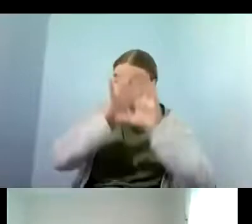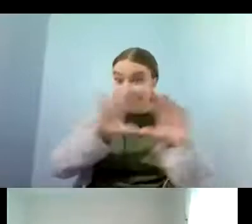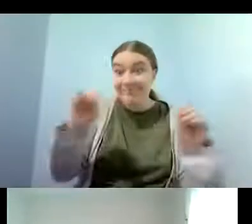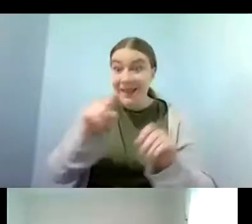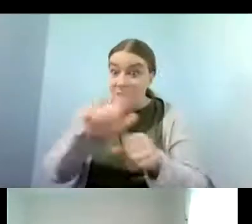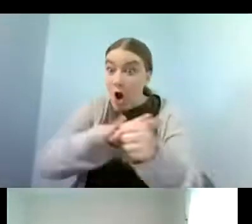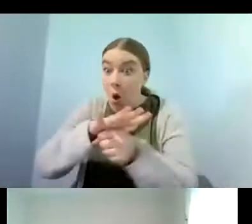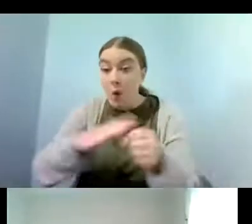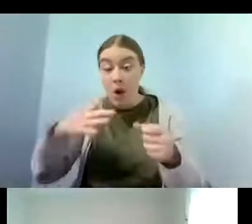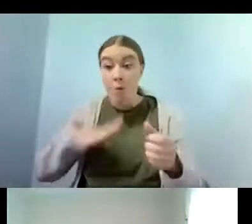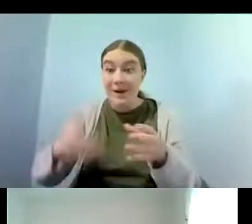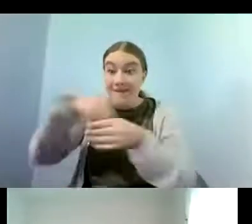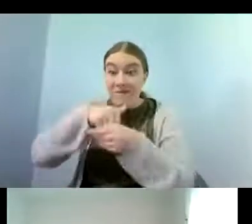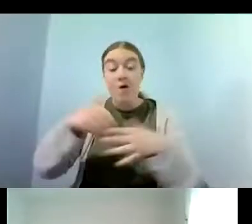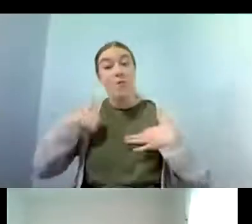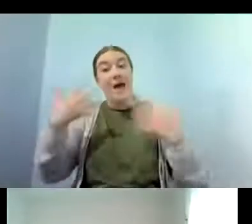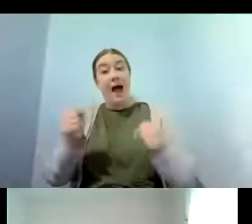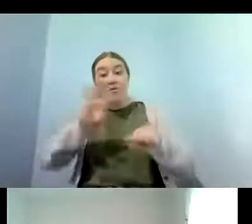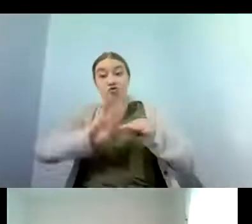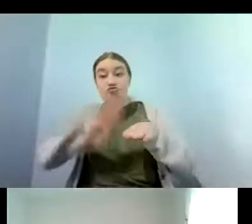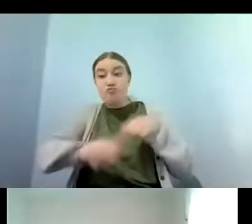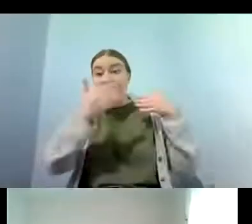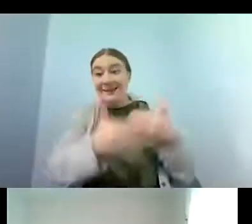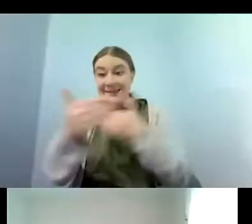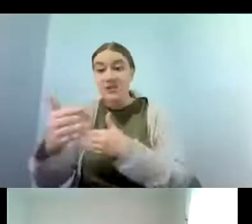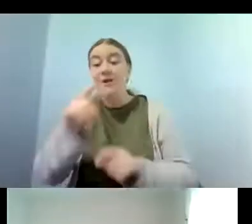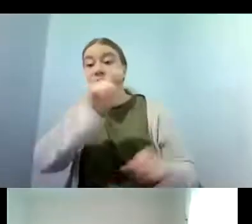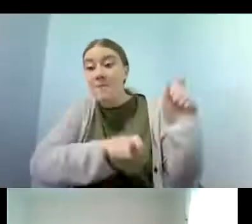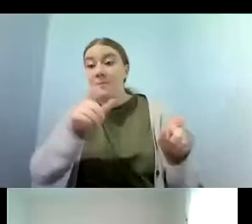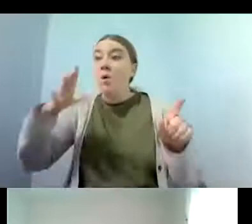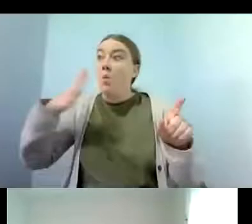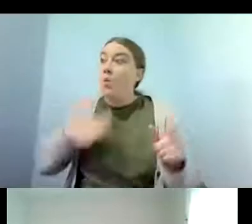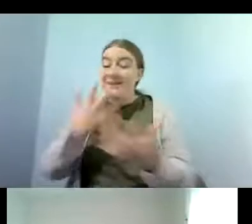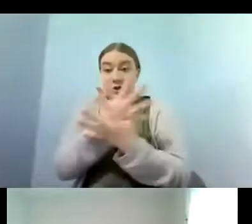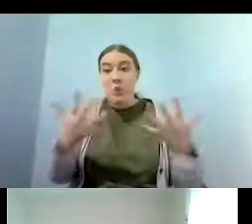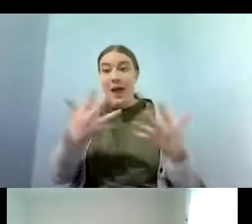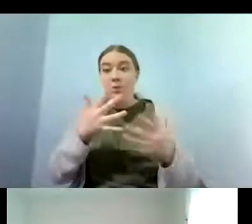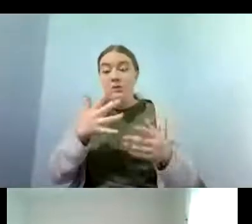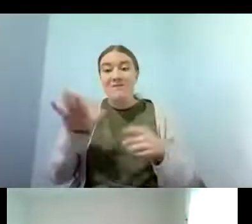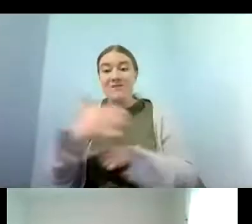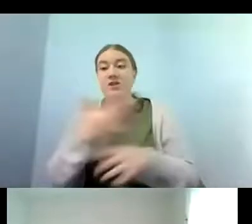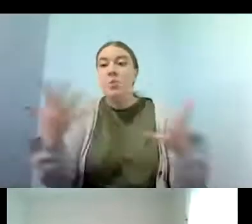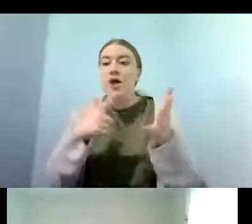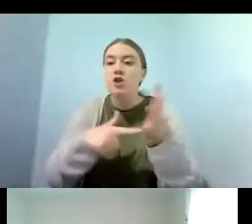running training sessions for people um wanting to count fish in tewkesbury over the next two weeks